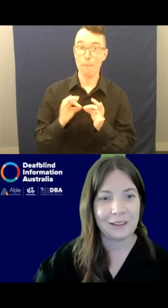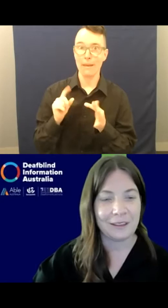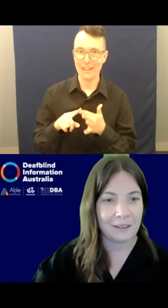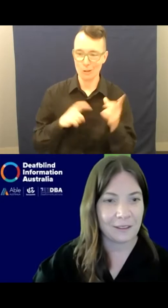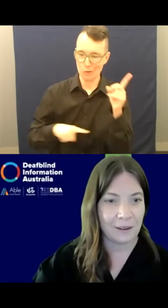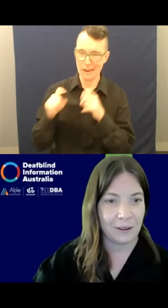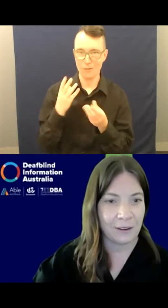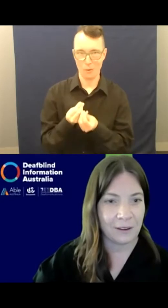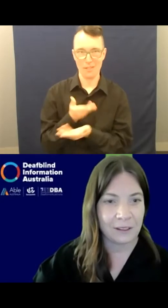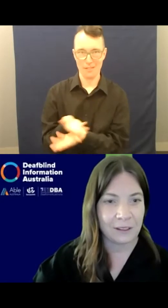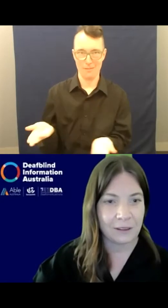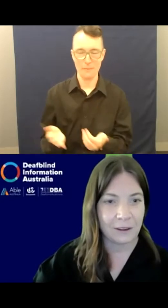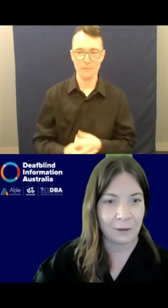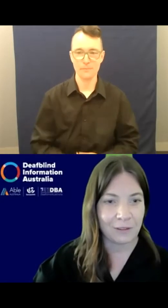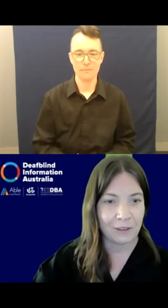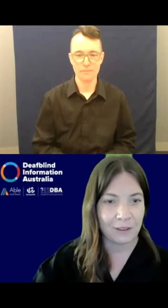I'll go to my first slide.